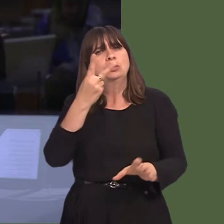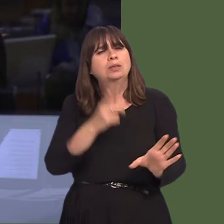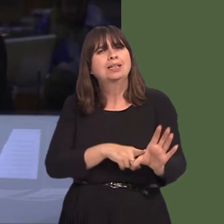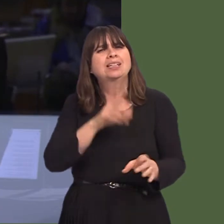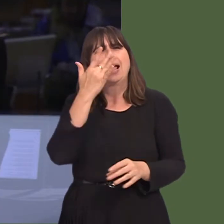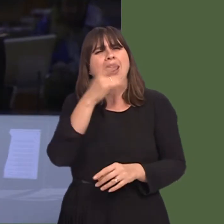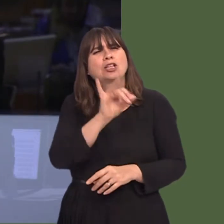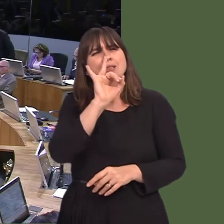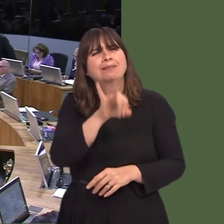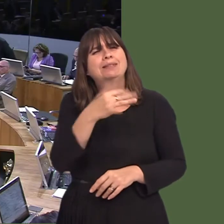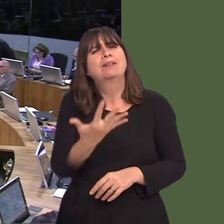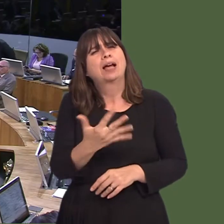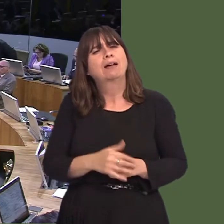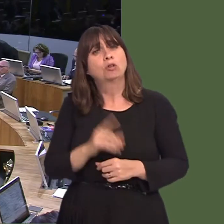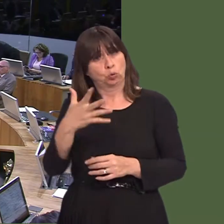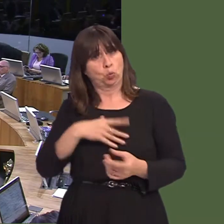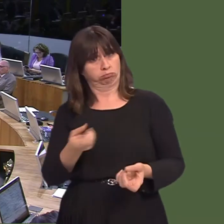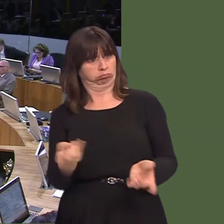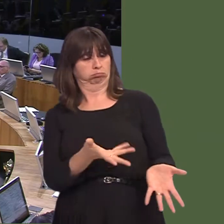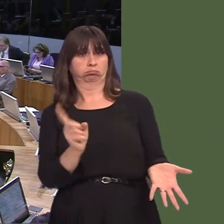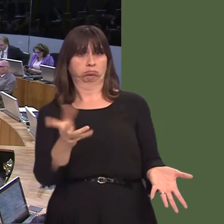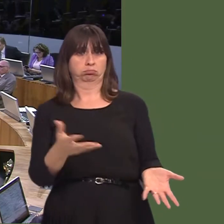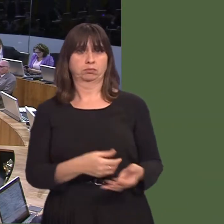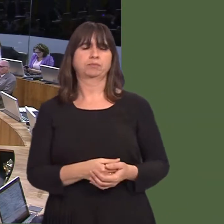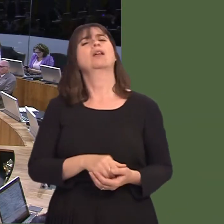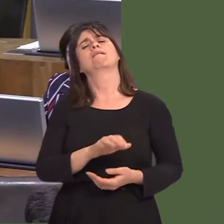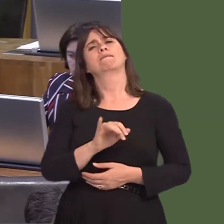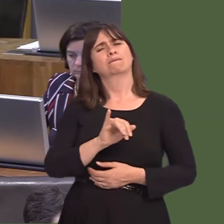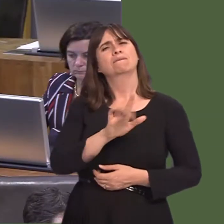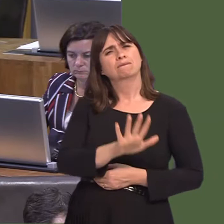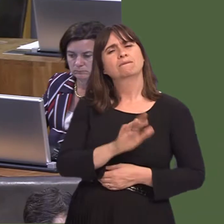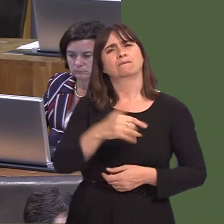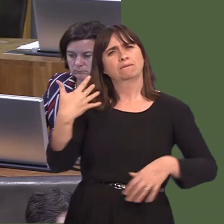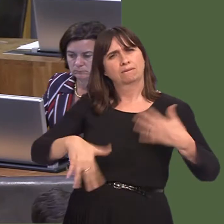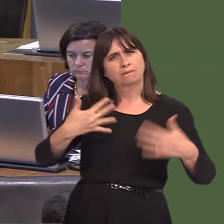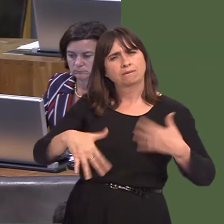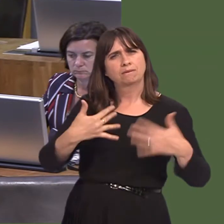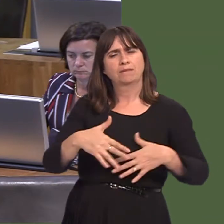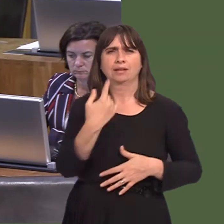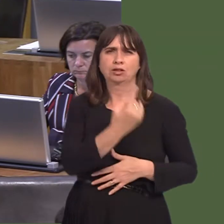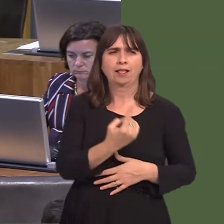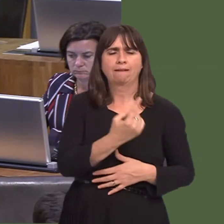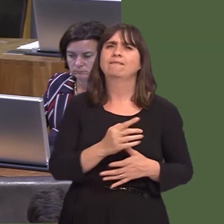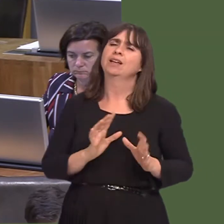Carwyn Jones AM: Well, obviously, she's in a great deal of pain and, of course, that is something that nobody would welcome.